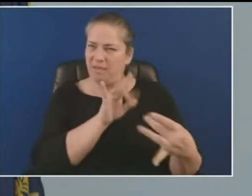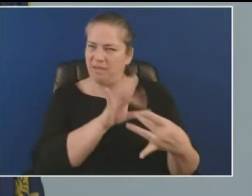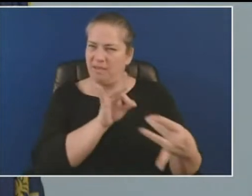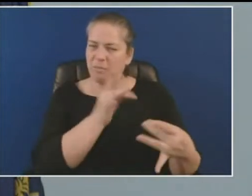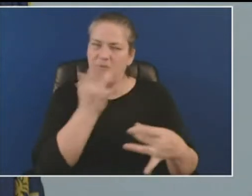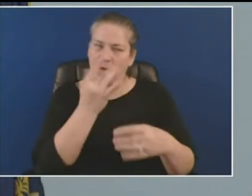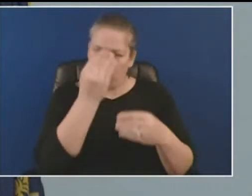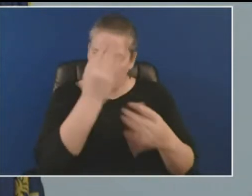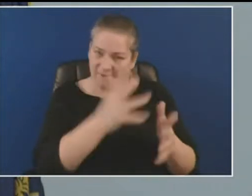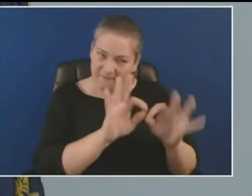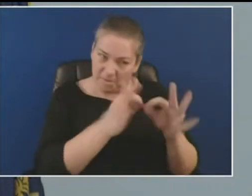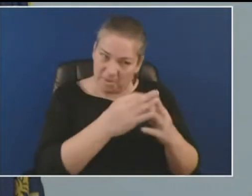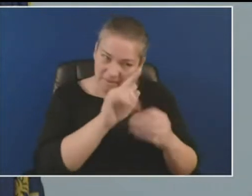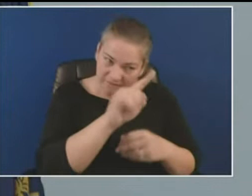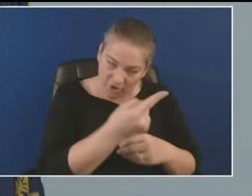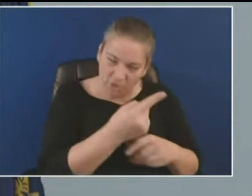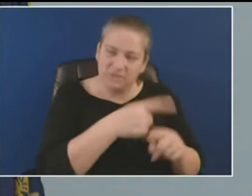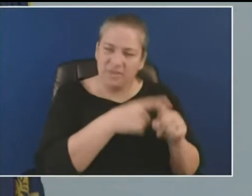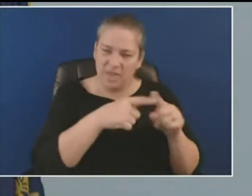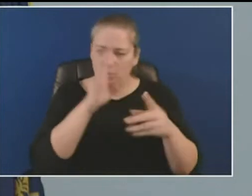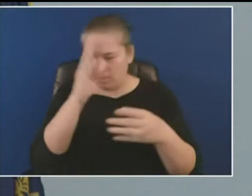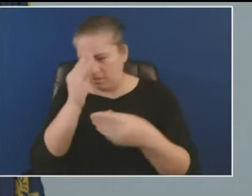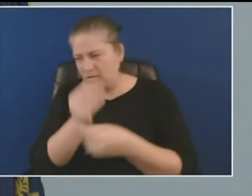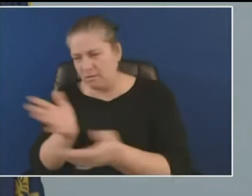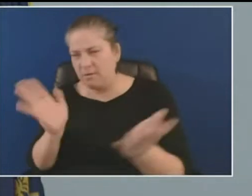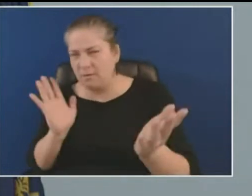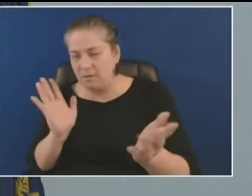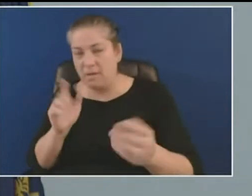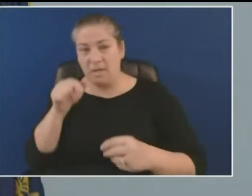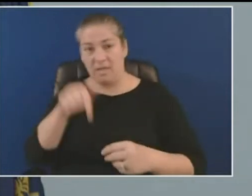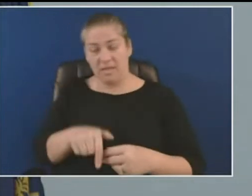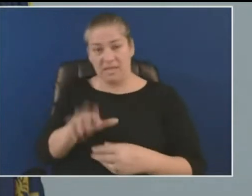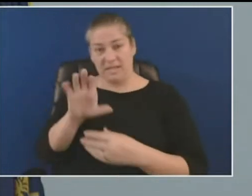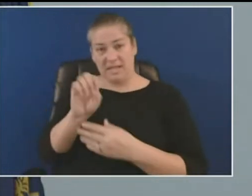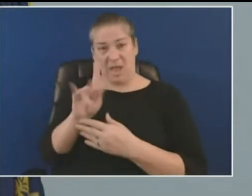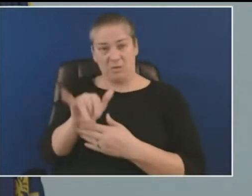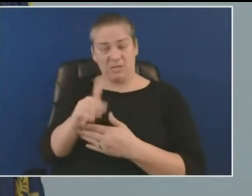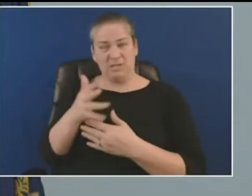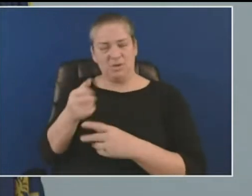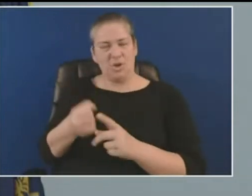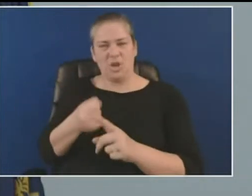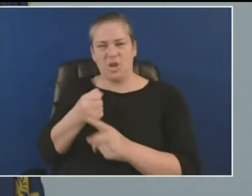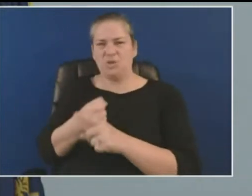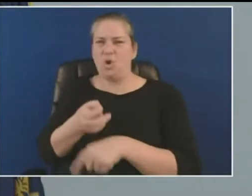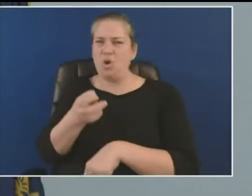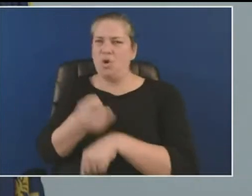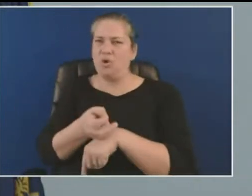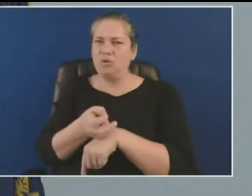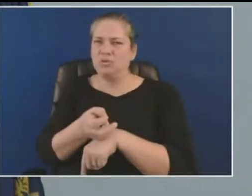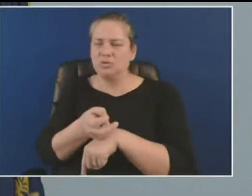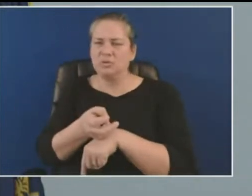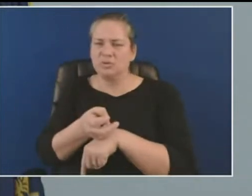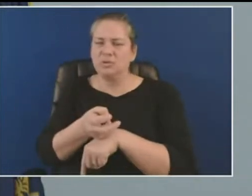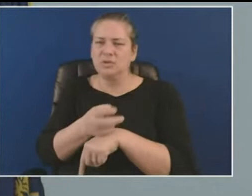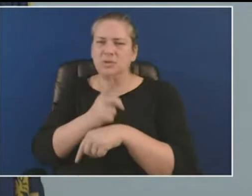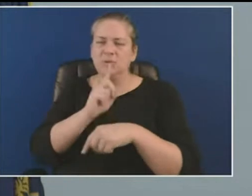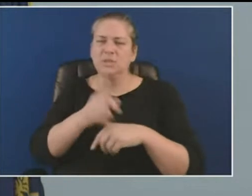But you know this is a county that was hit hard enough, where certainly I believe there's going to be more than 10 individuals lost,